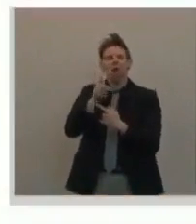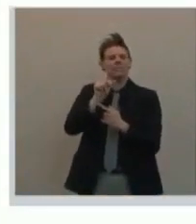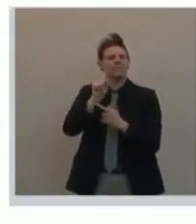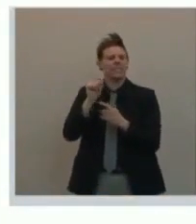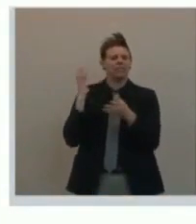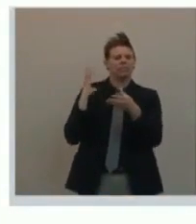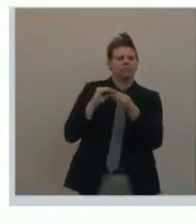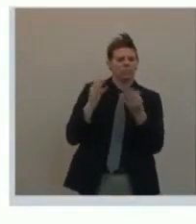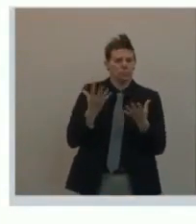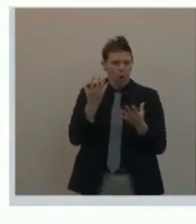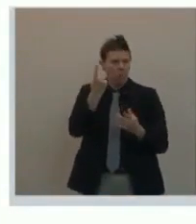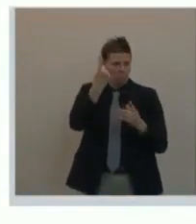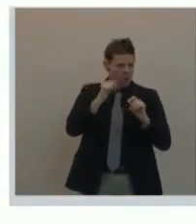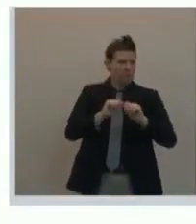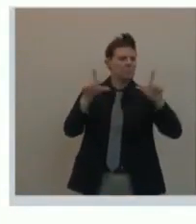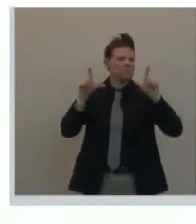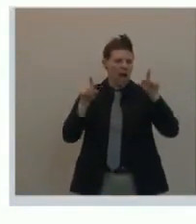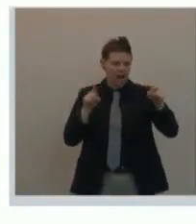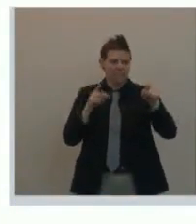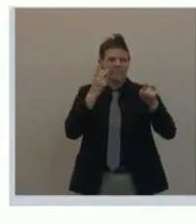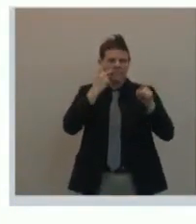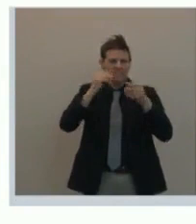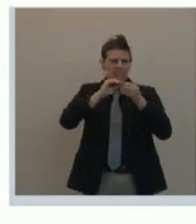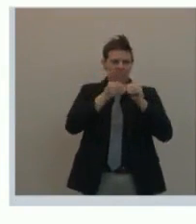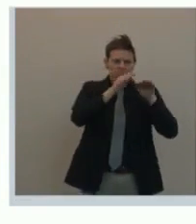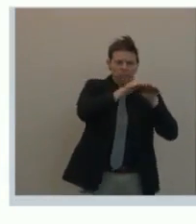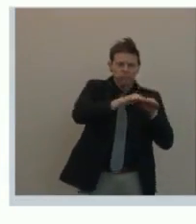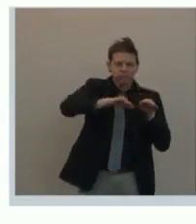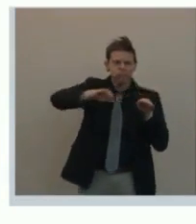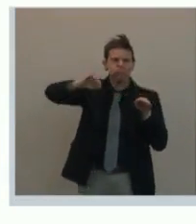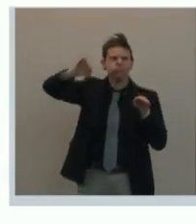I WANT TO START WITH GIVING YOU A CASE UPDATE FOR THE DAY.